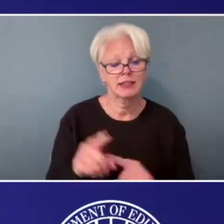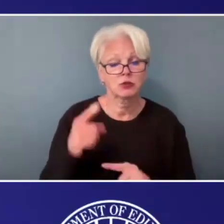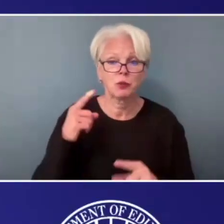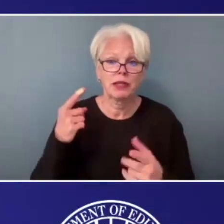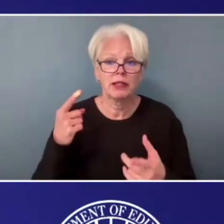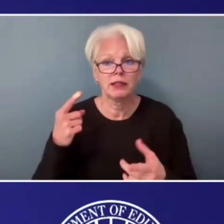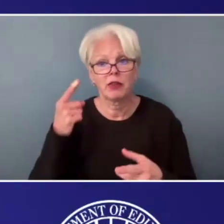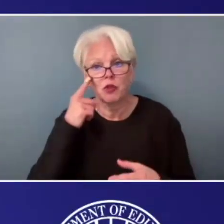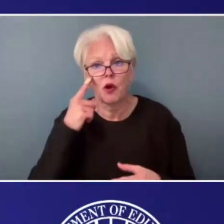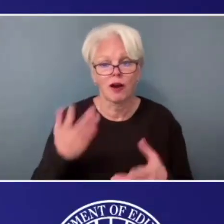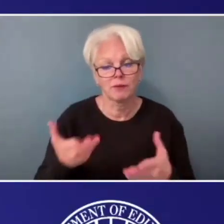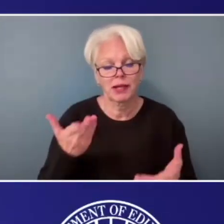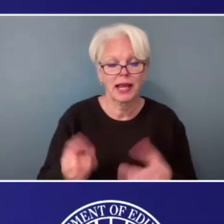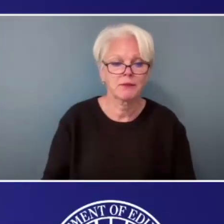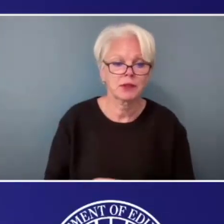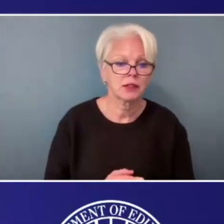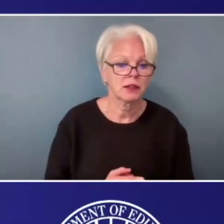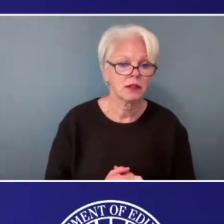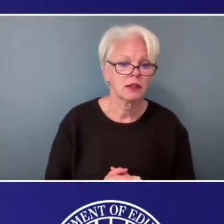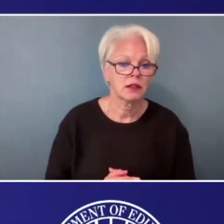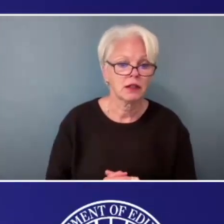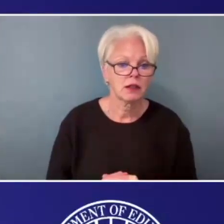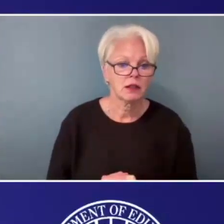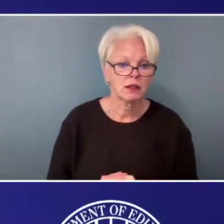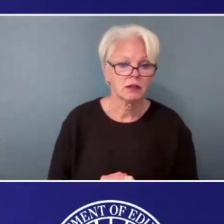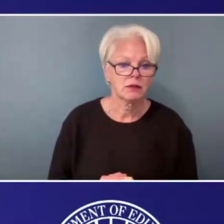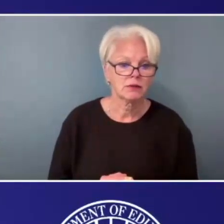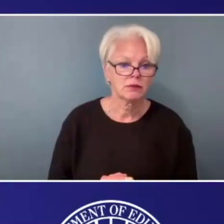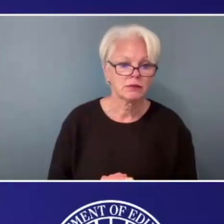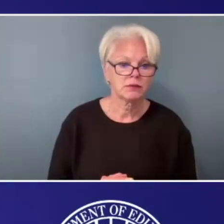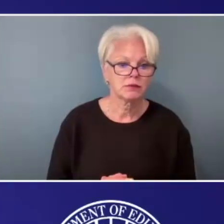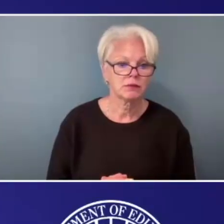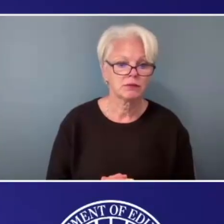The one thing if I can move on from that, we've heard all of the comments.